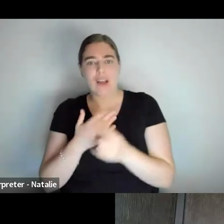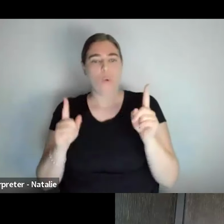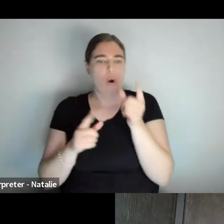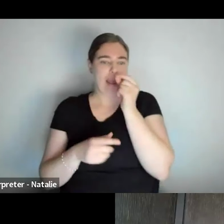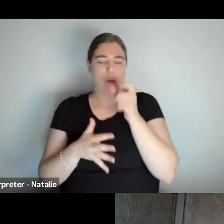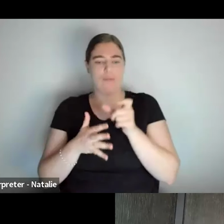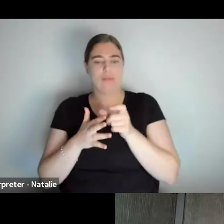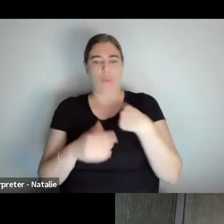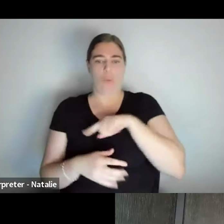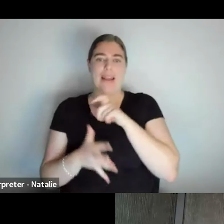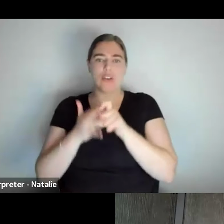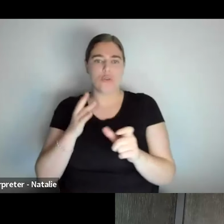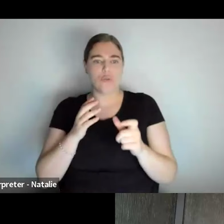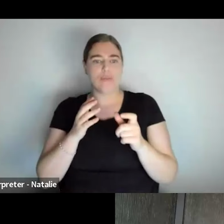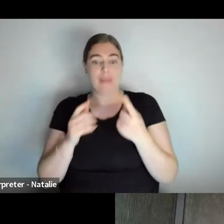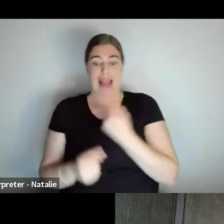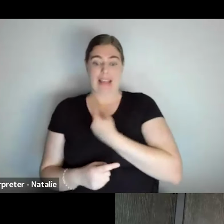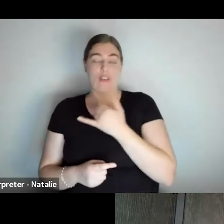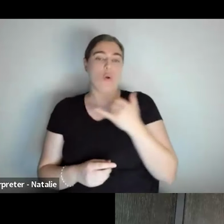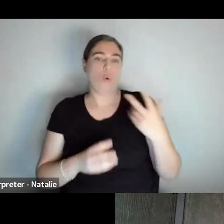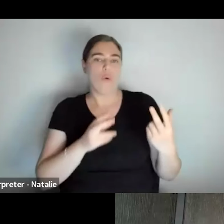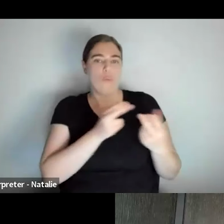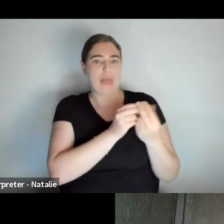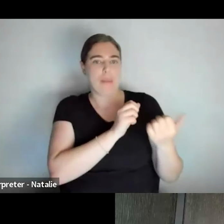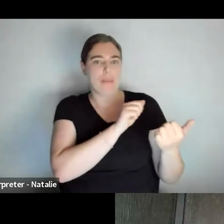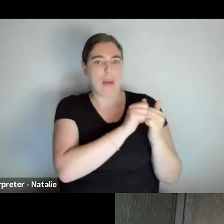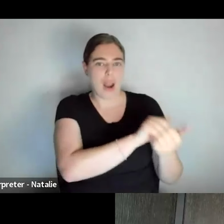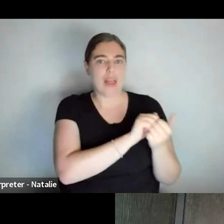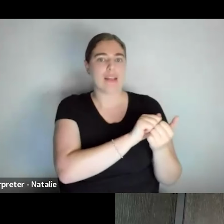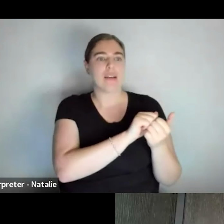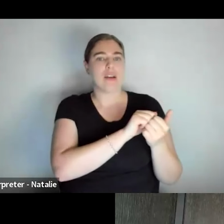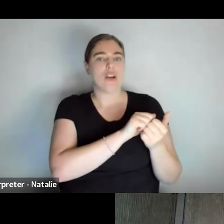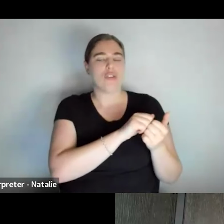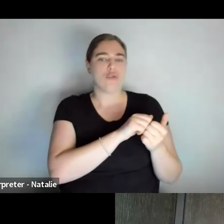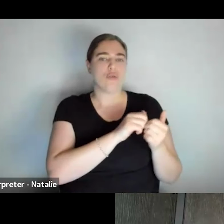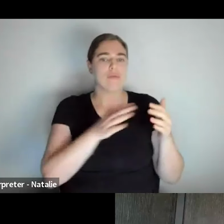partners, to actually make it a better - to remove the barriers for organisations who want to work